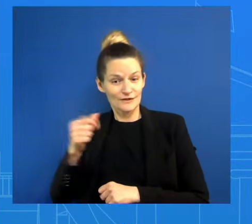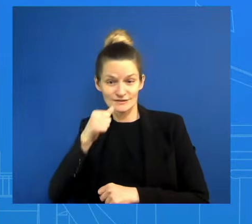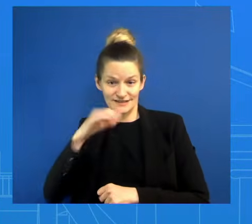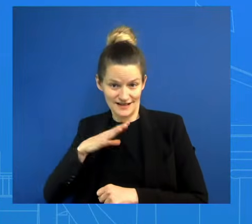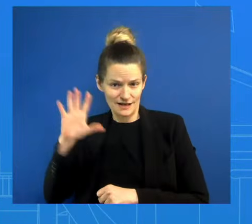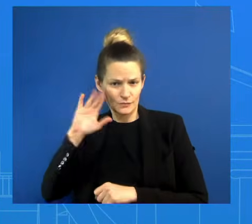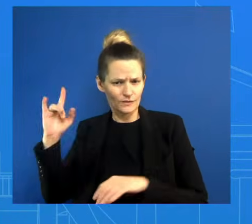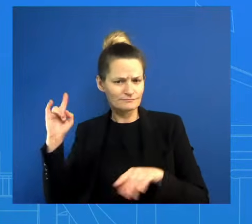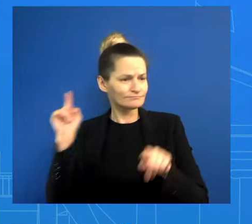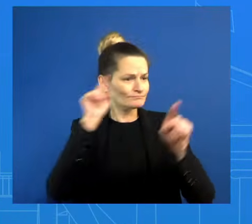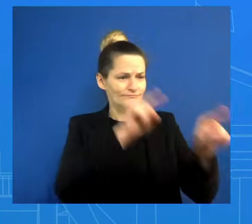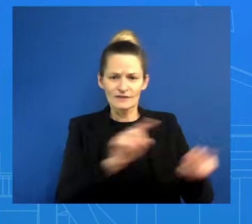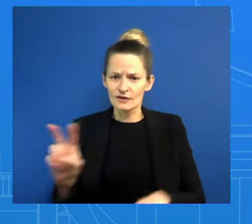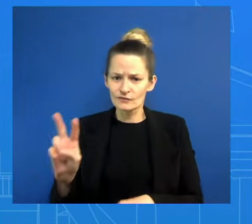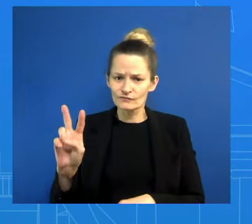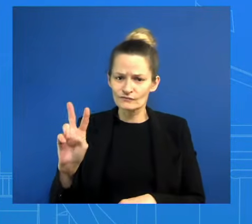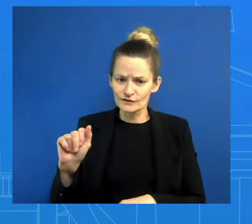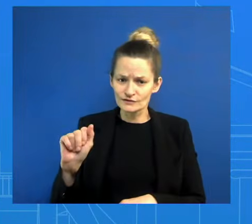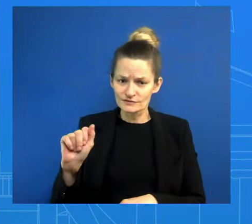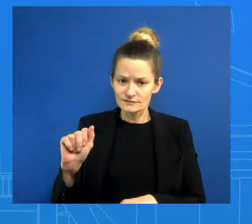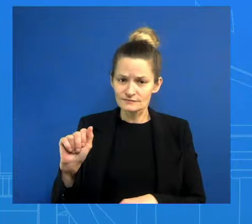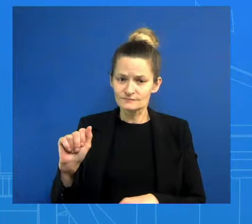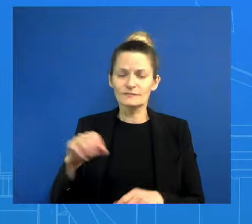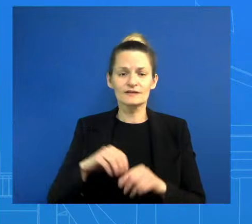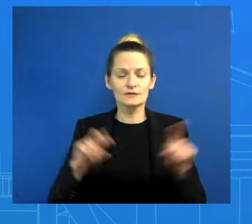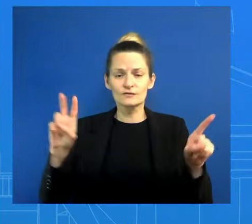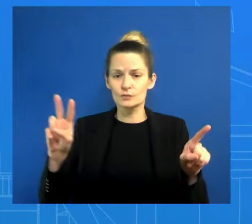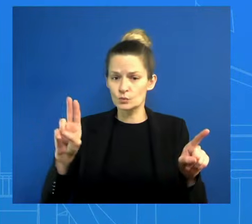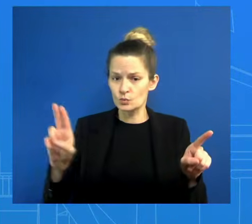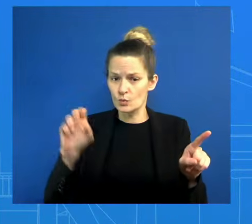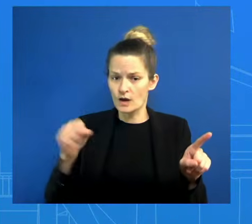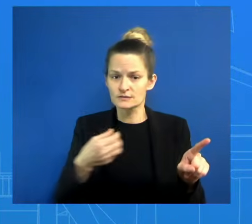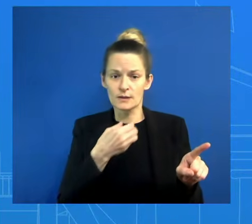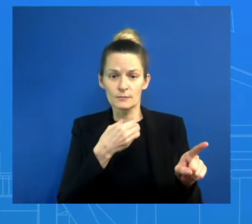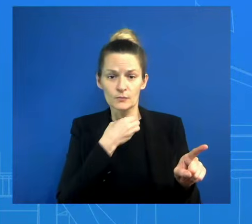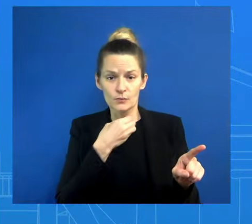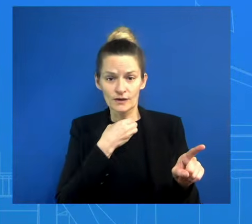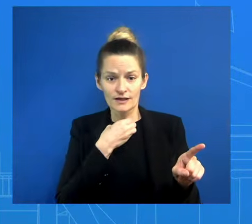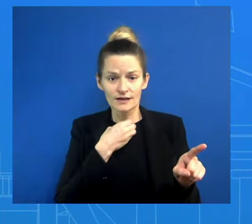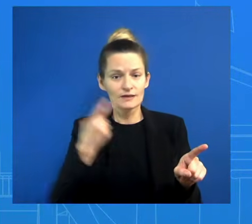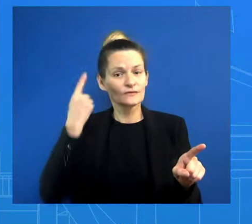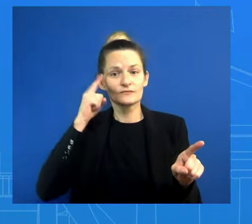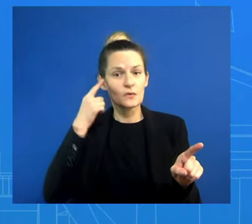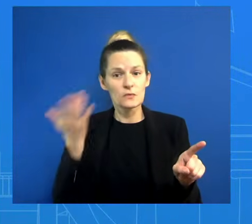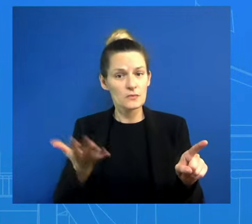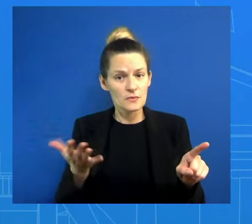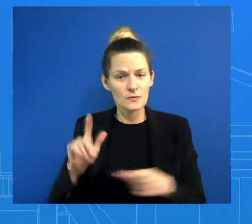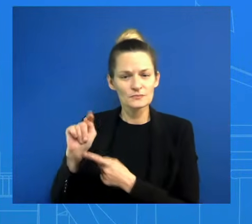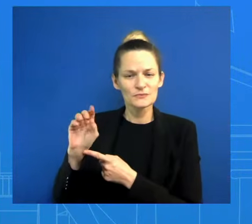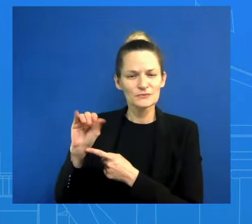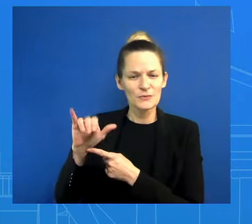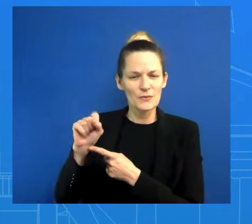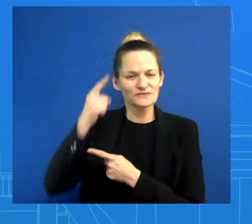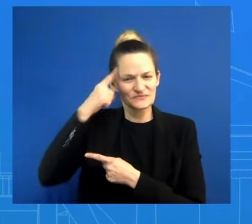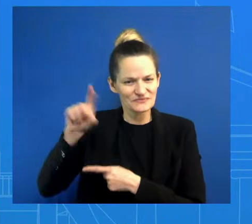Marine Corps Reserve Toys for Tots event. They will join spouses of senior Department of Defense and leadersh- --